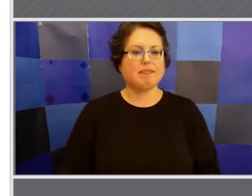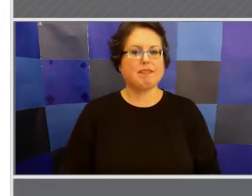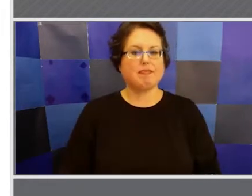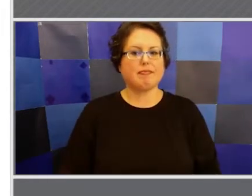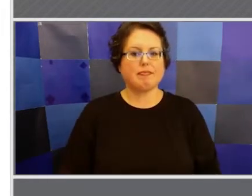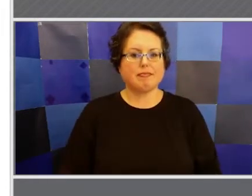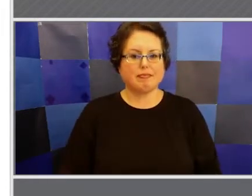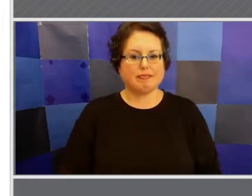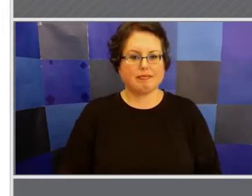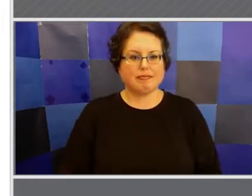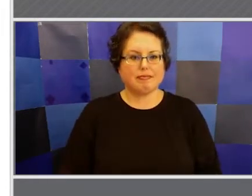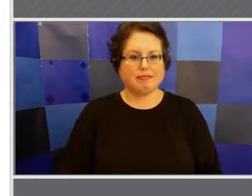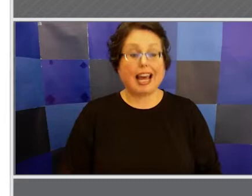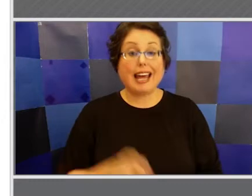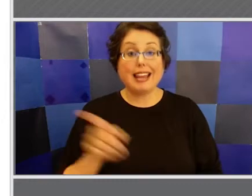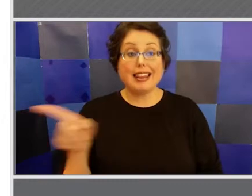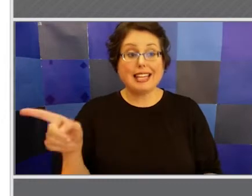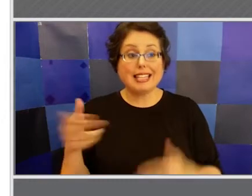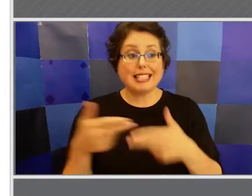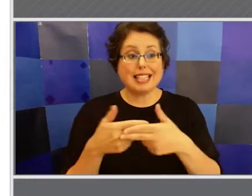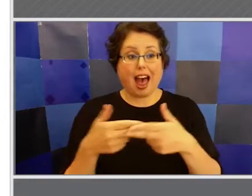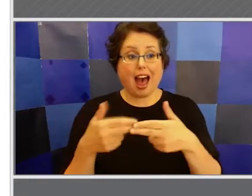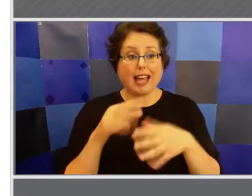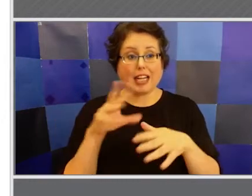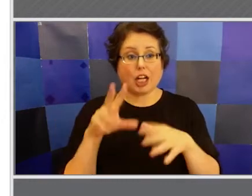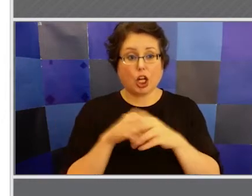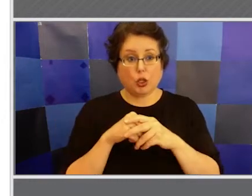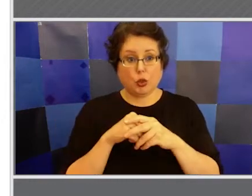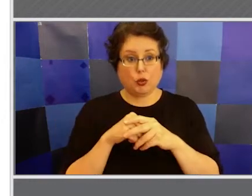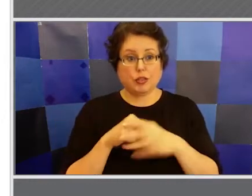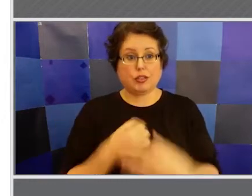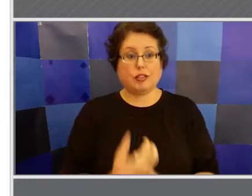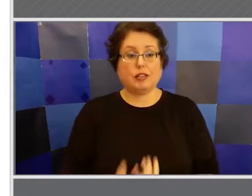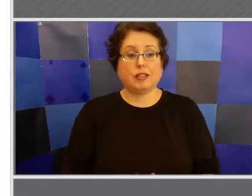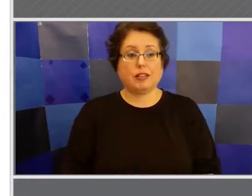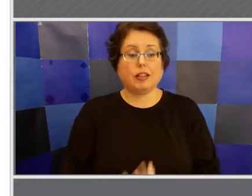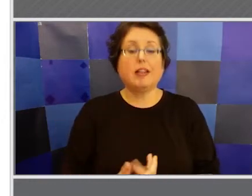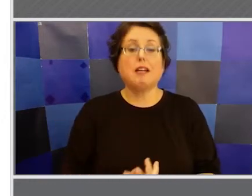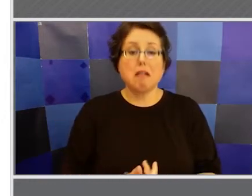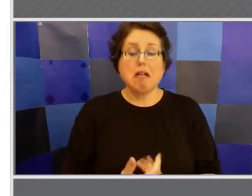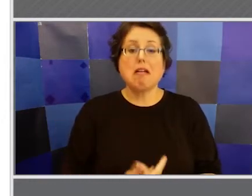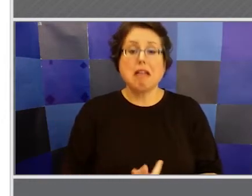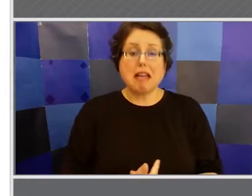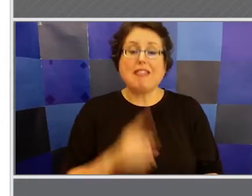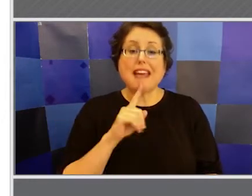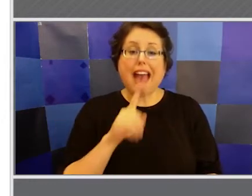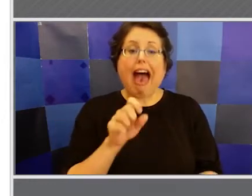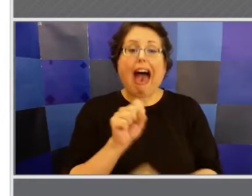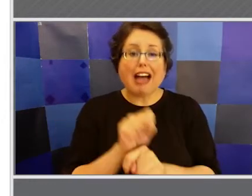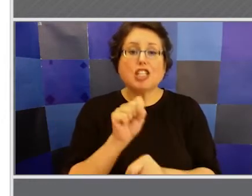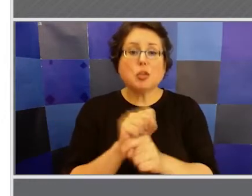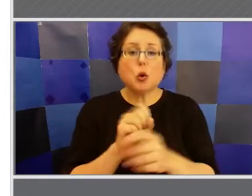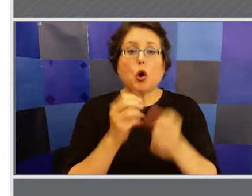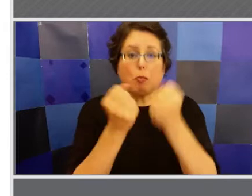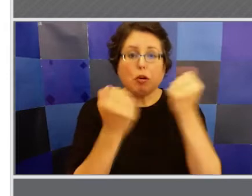The slide here, includes what the actual proposal form that is distributed looks like.